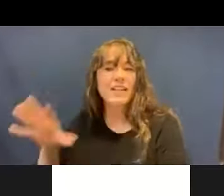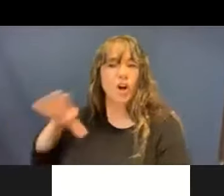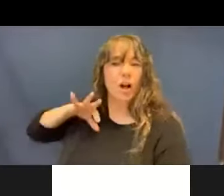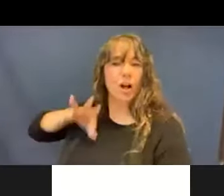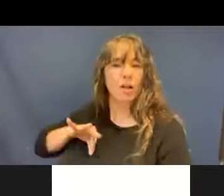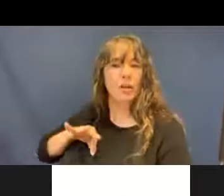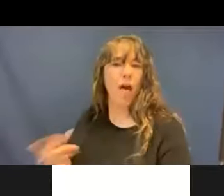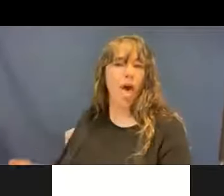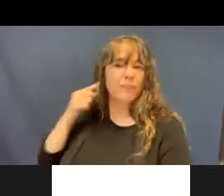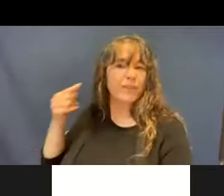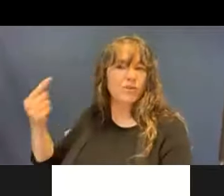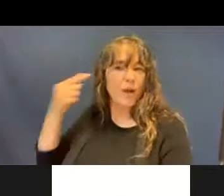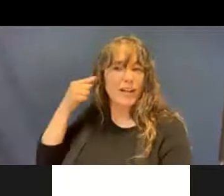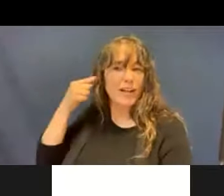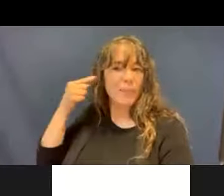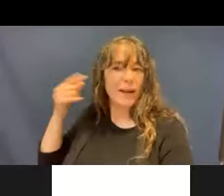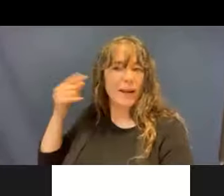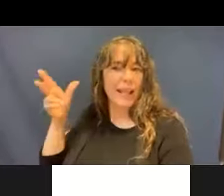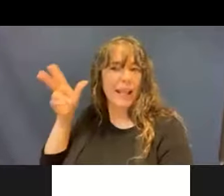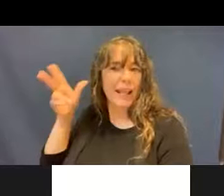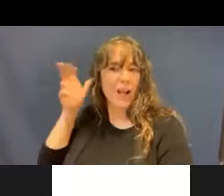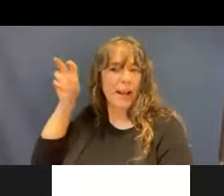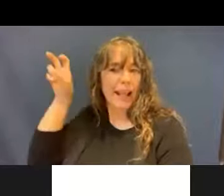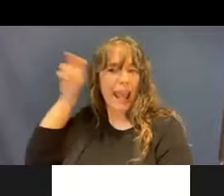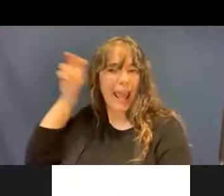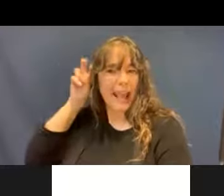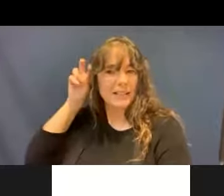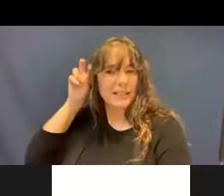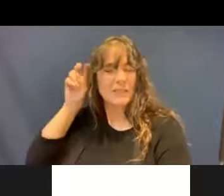aids. So it's just a little added benefit but, of course, with masks right now, it's